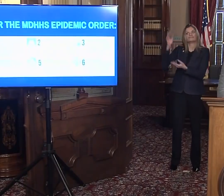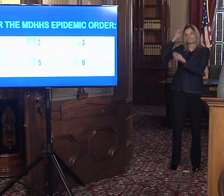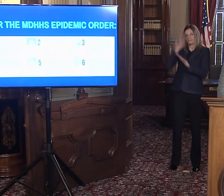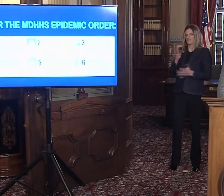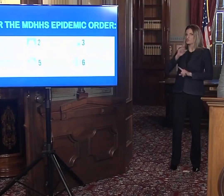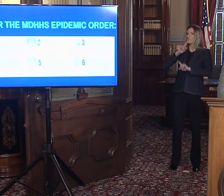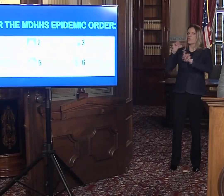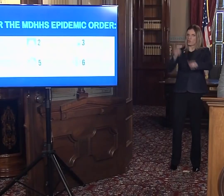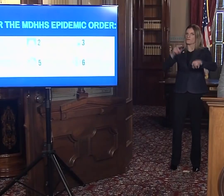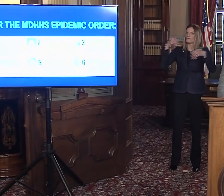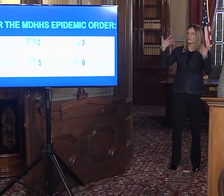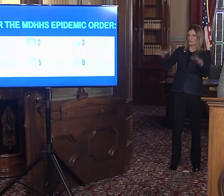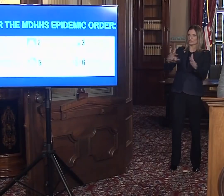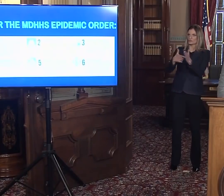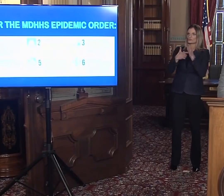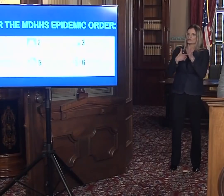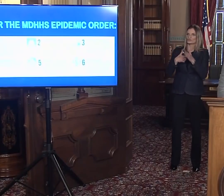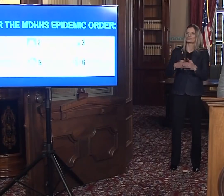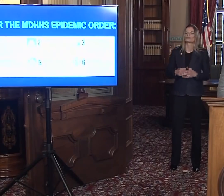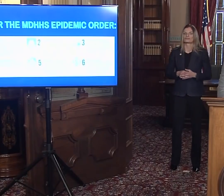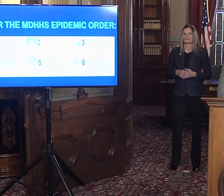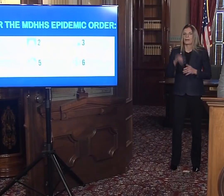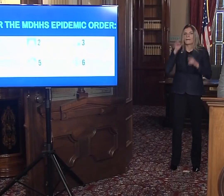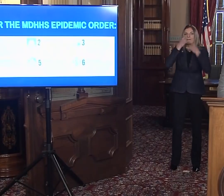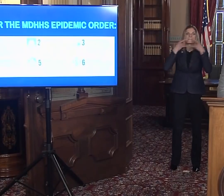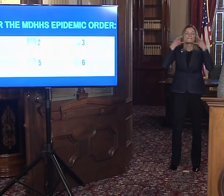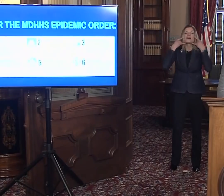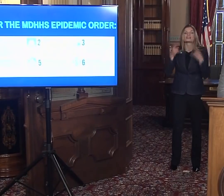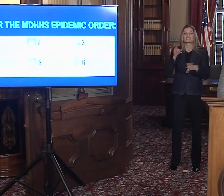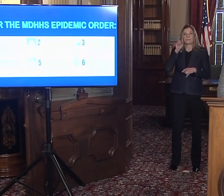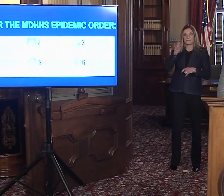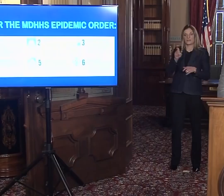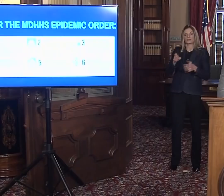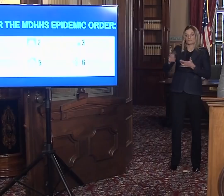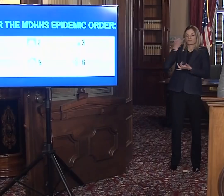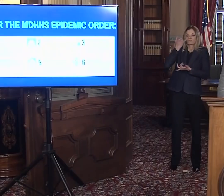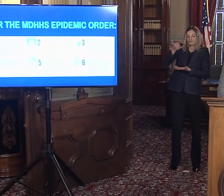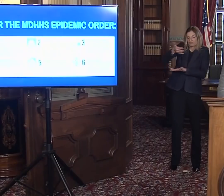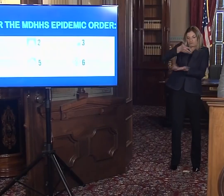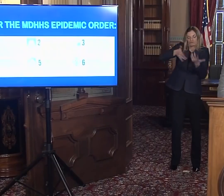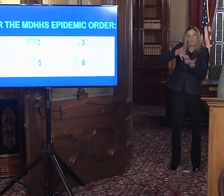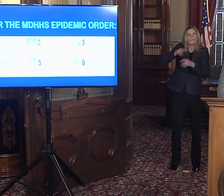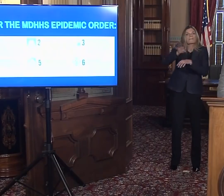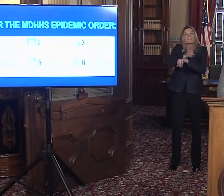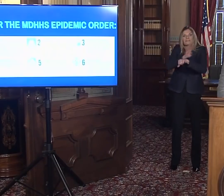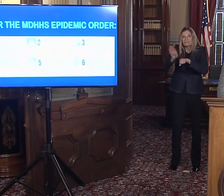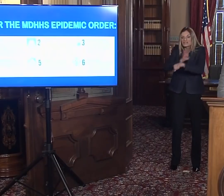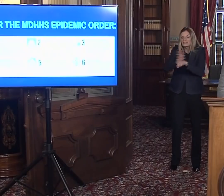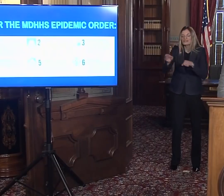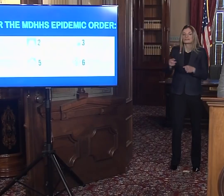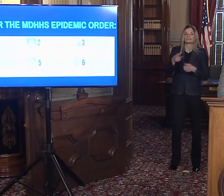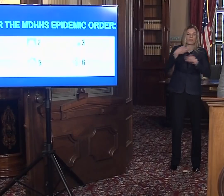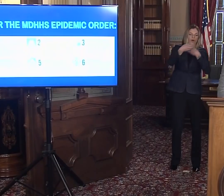PUBLIC SAFETY AND PUBLIC HEALTH. UNDER THE MDHHS ORDERS, MASKS